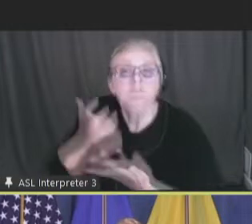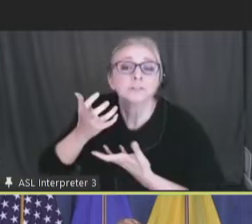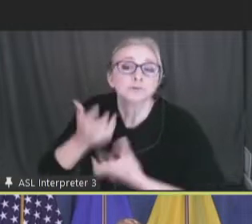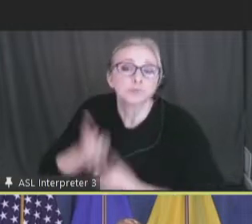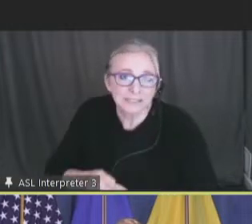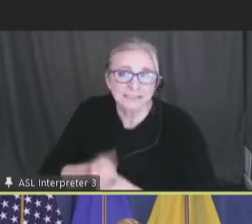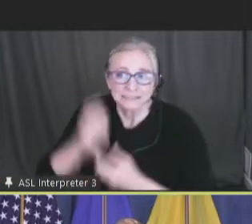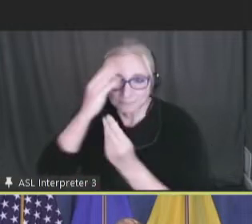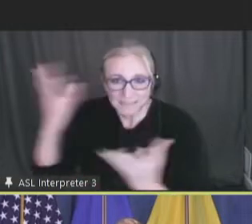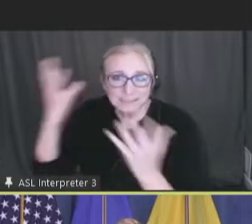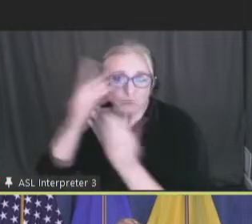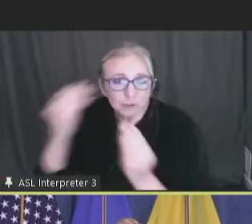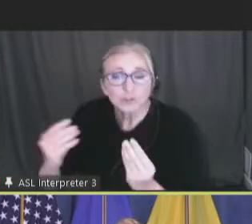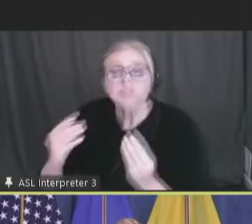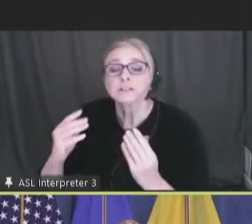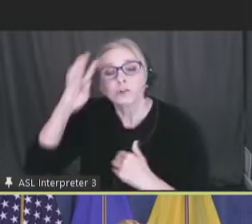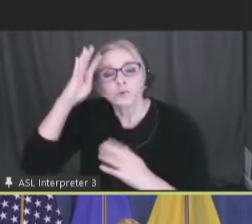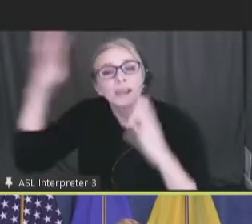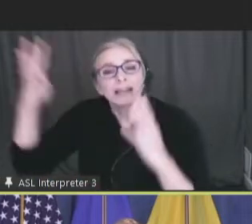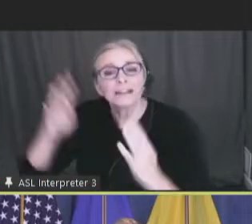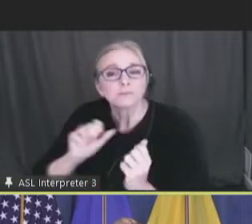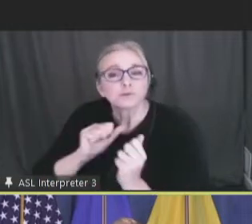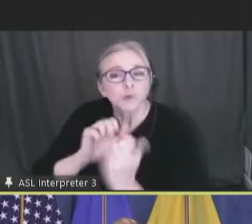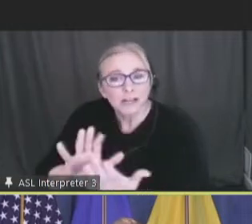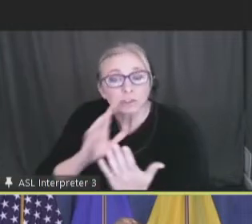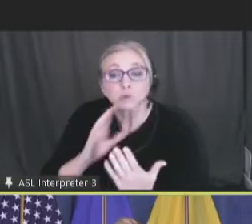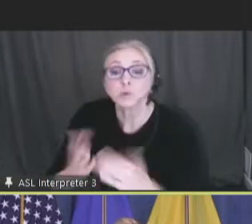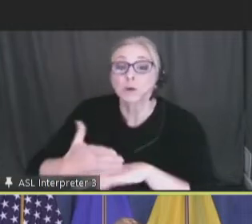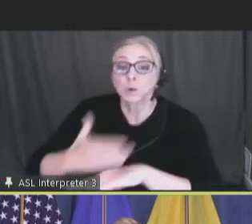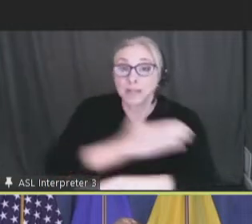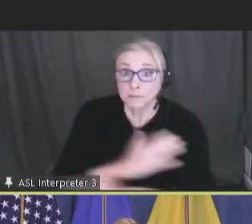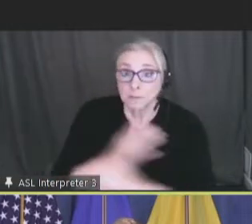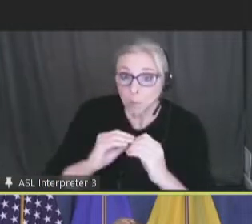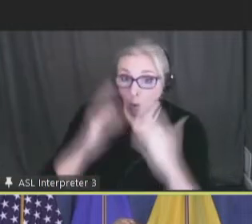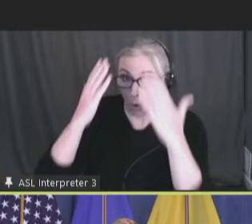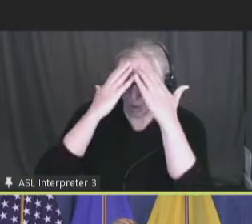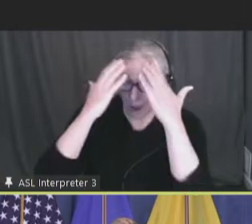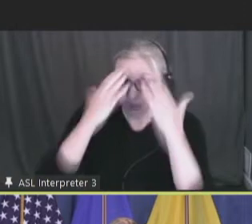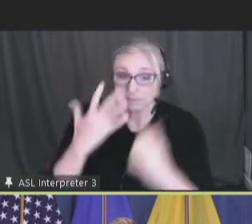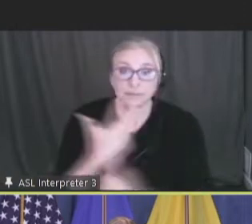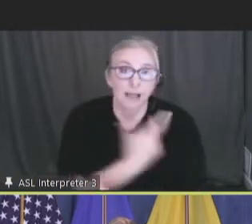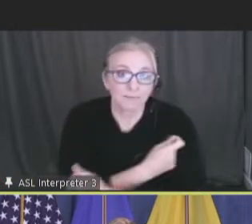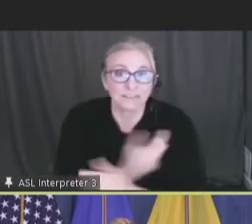deployed creative strategies to increase COVID-19 vaccine confidence, and provided a